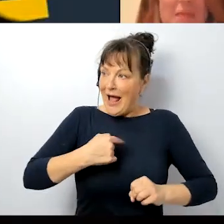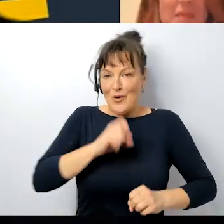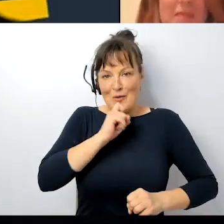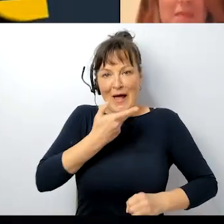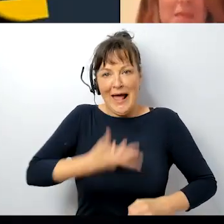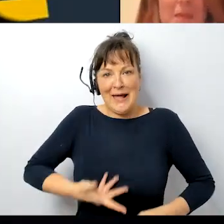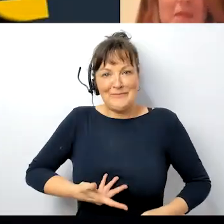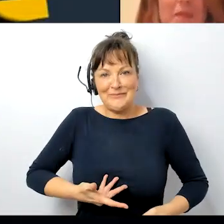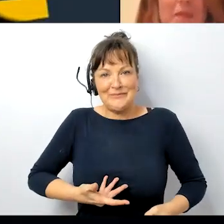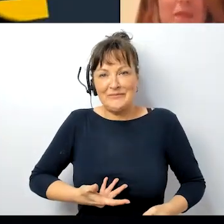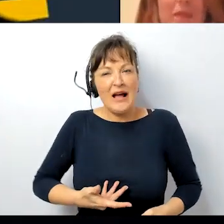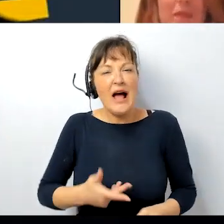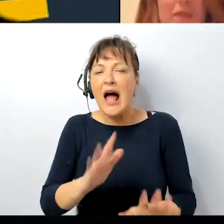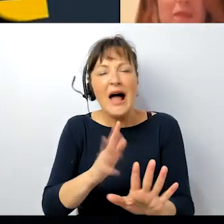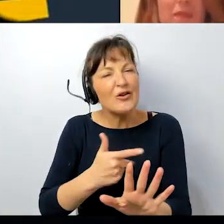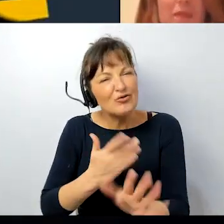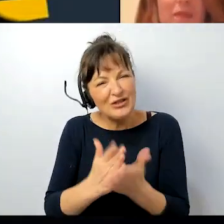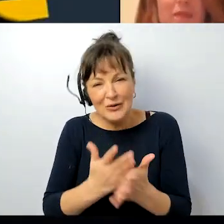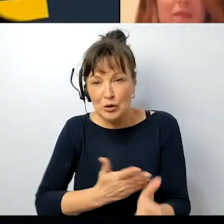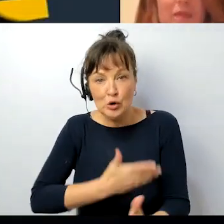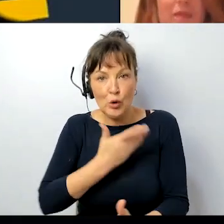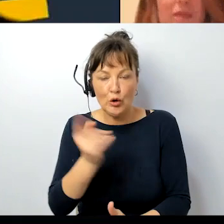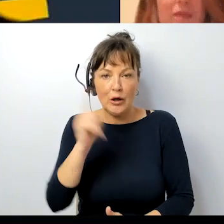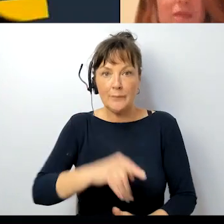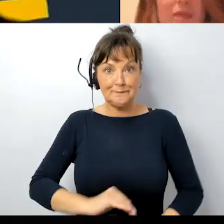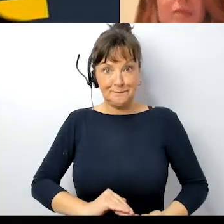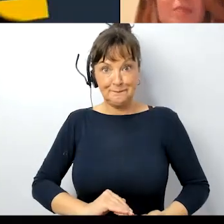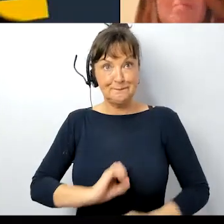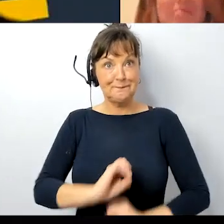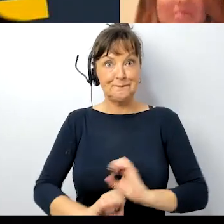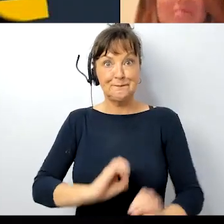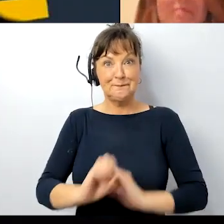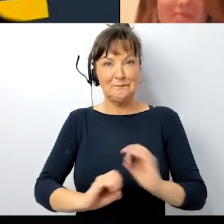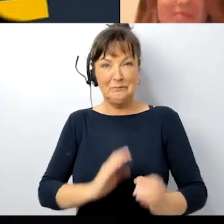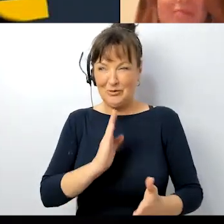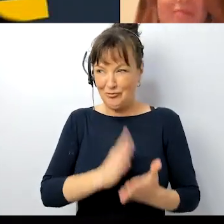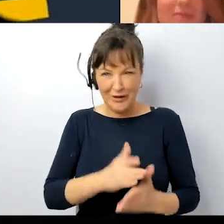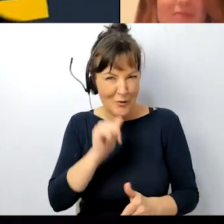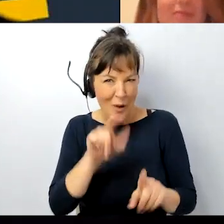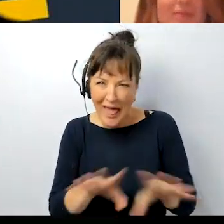now about bringing your authentic self to work, so we don't really want to see